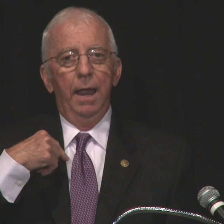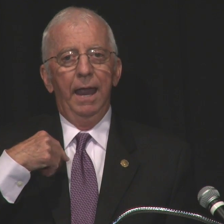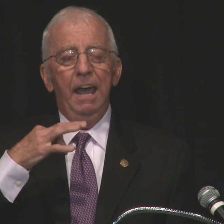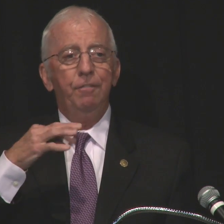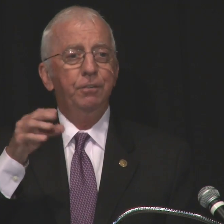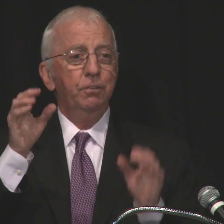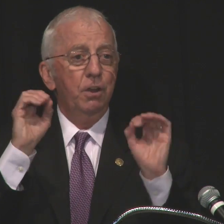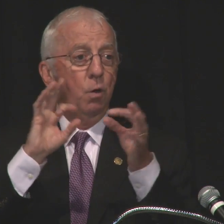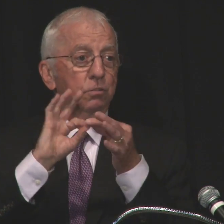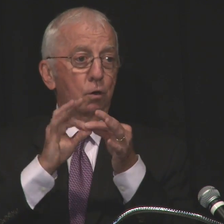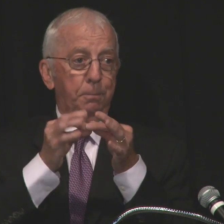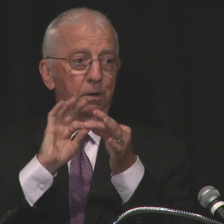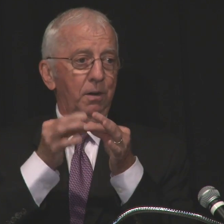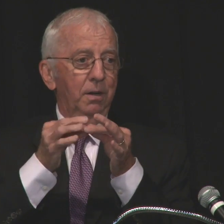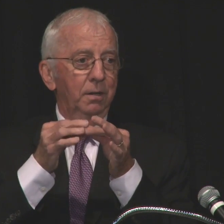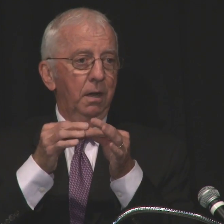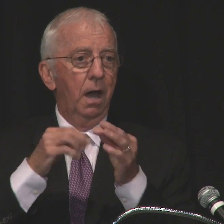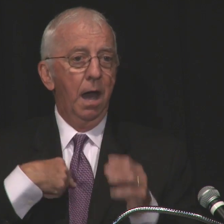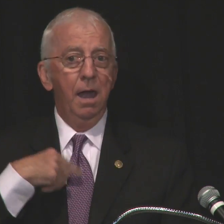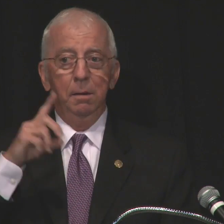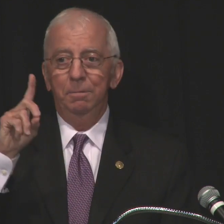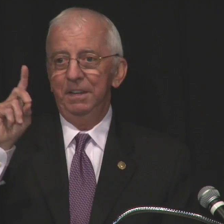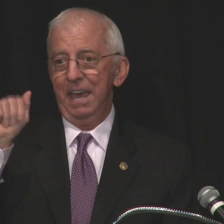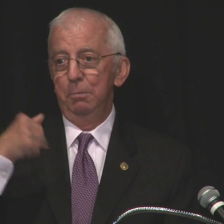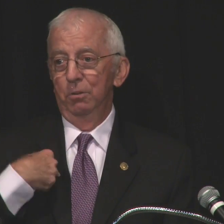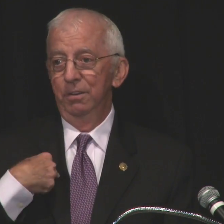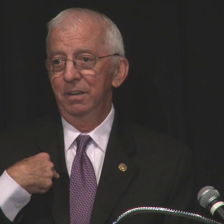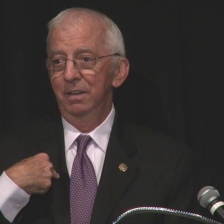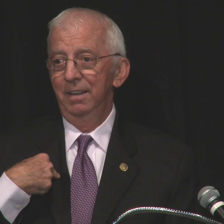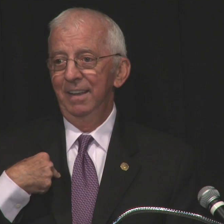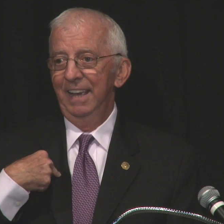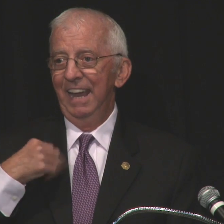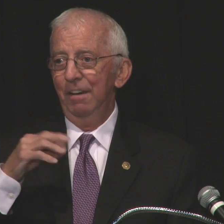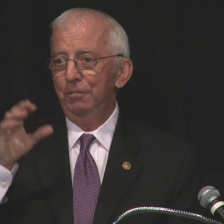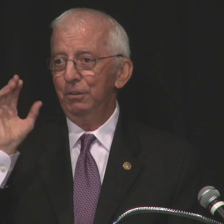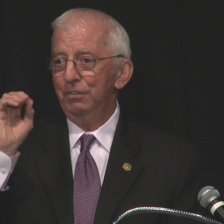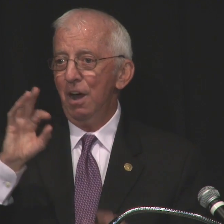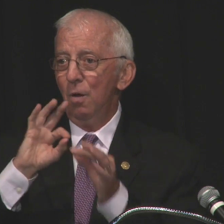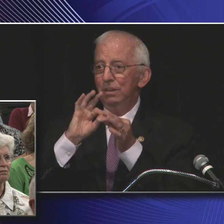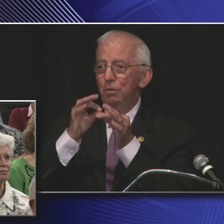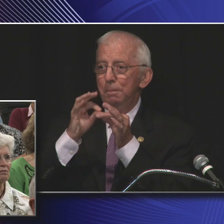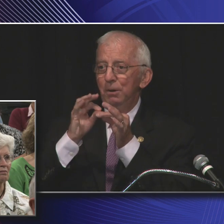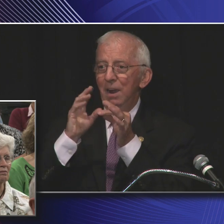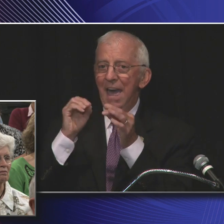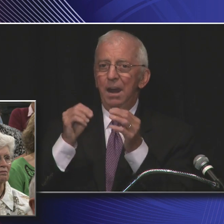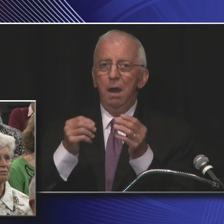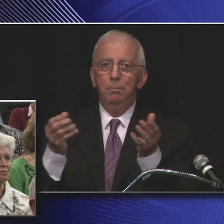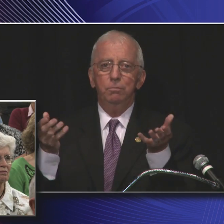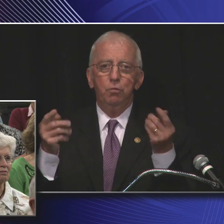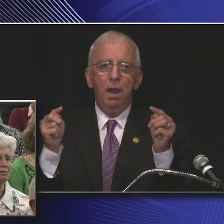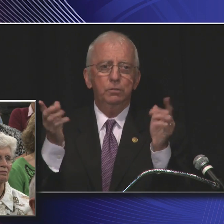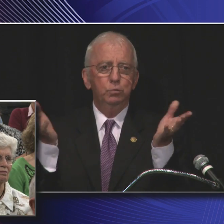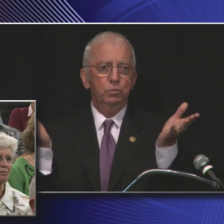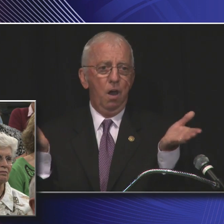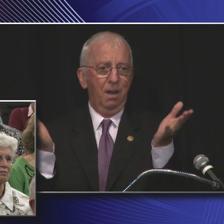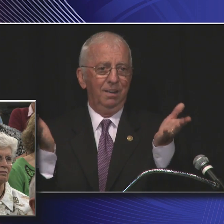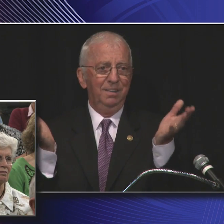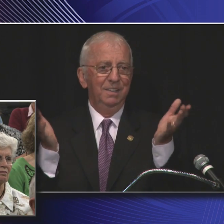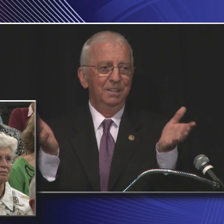if there's no interpreter, I'm disabled. If there's no interpreter and I'm trying to talk